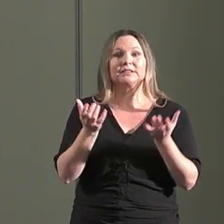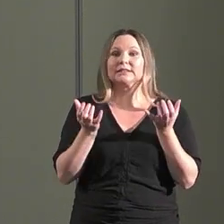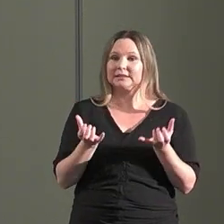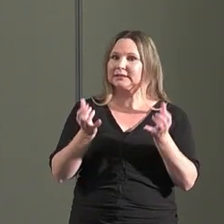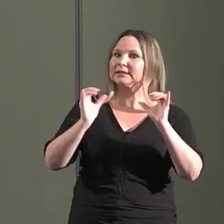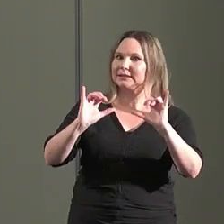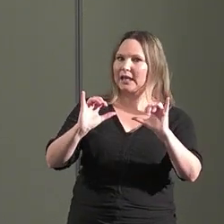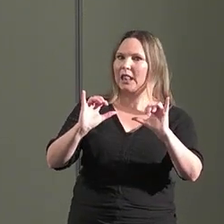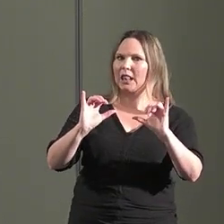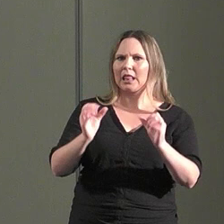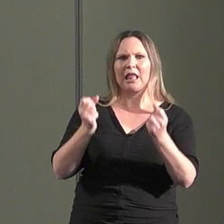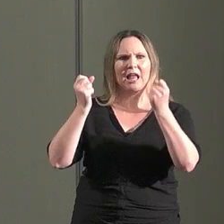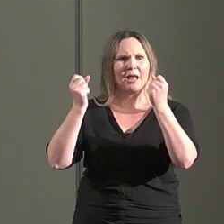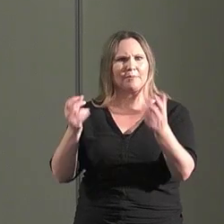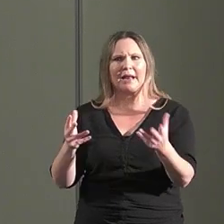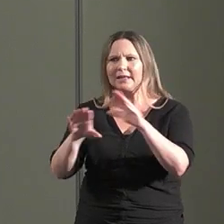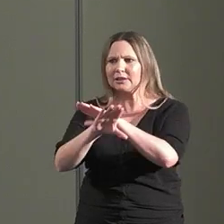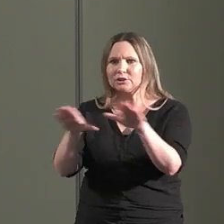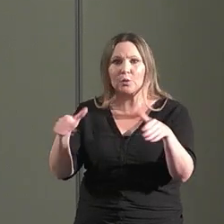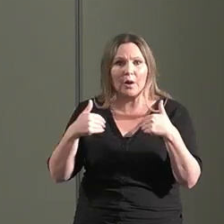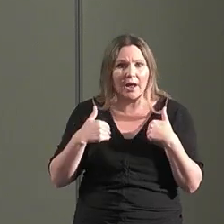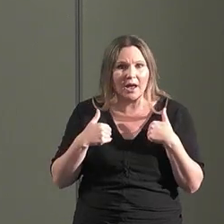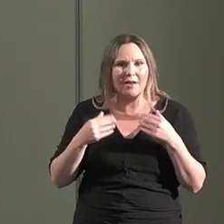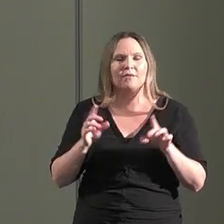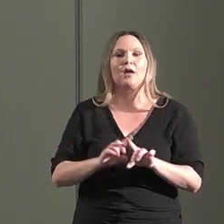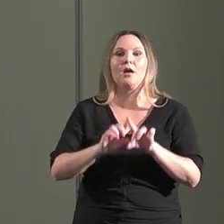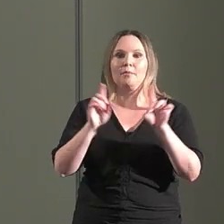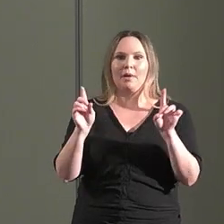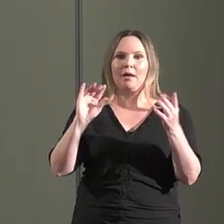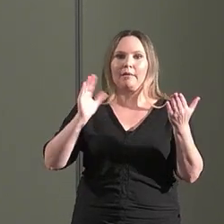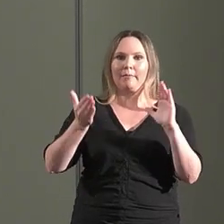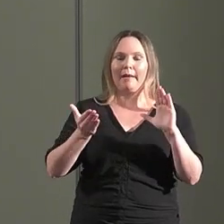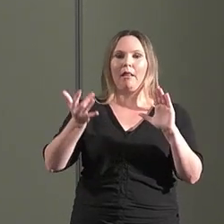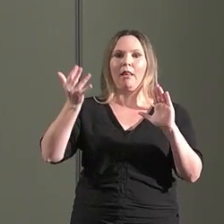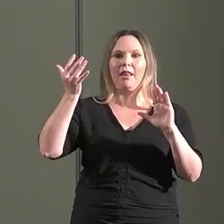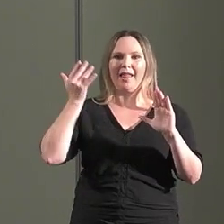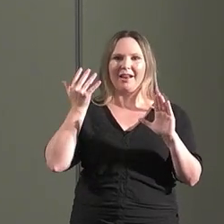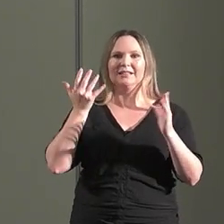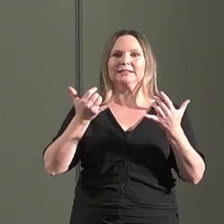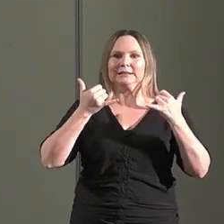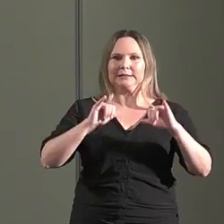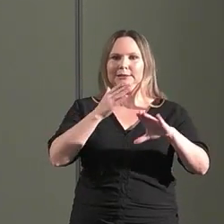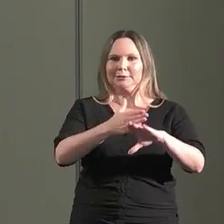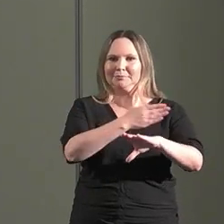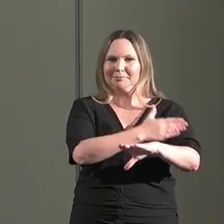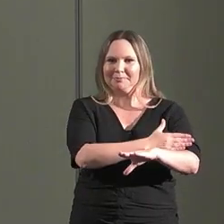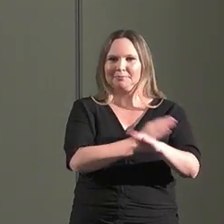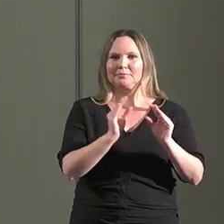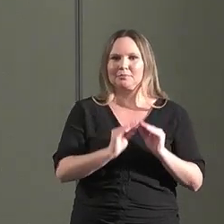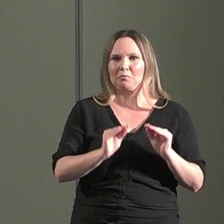Many have more than did ten years ago.